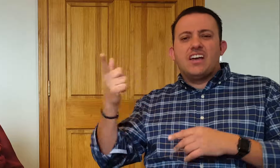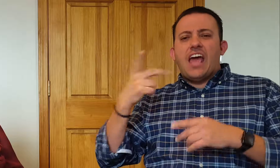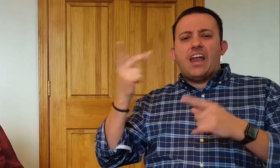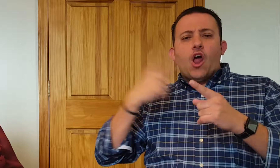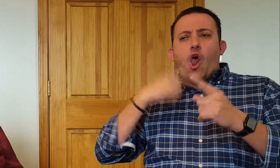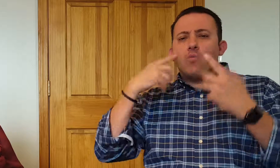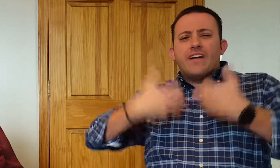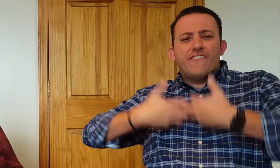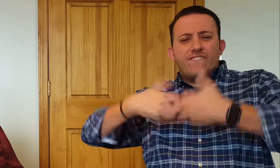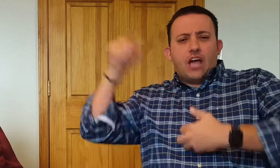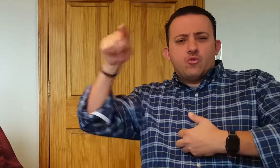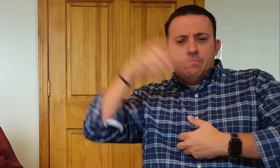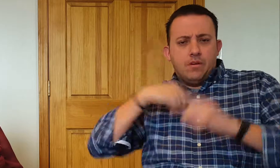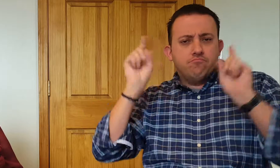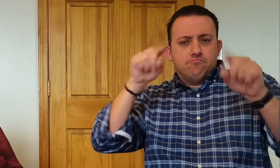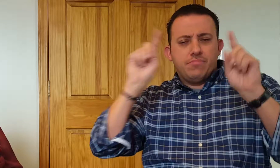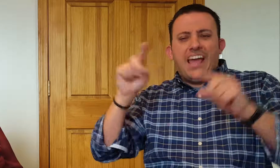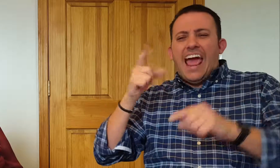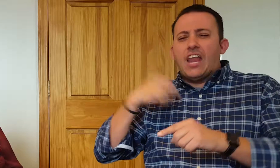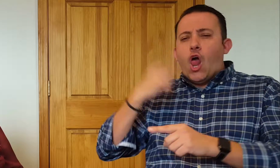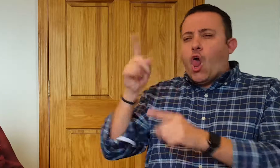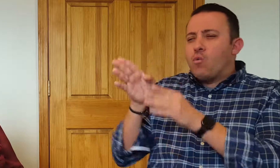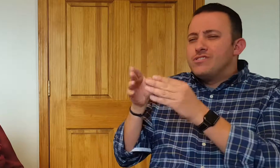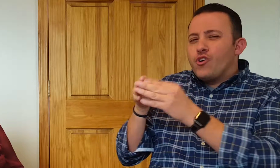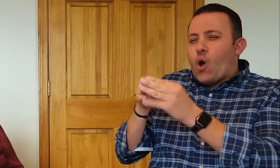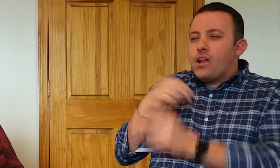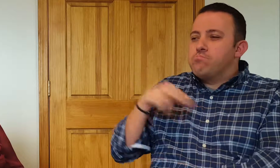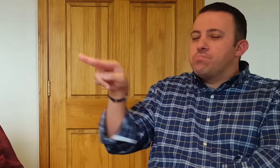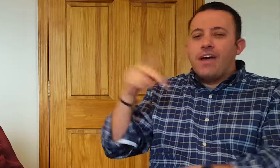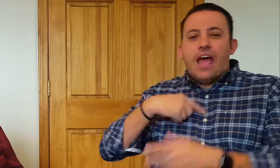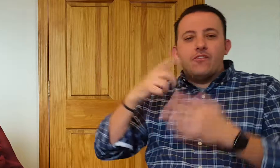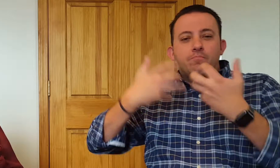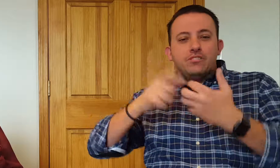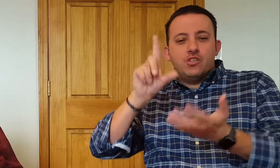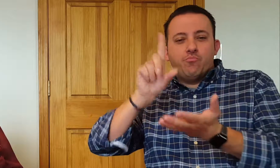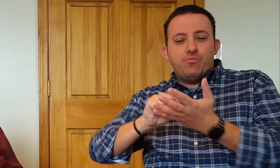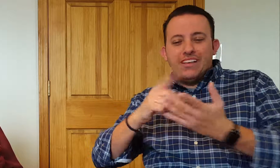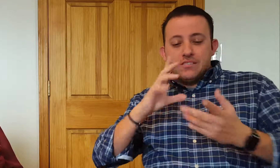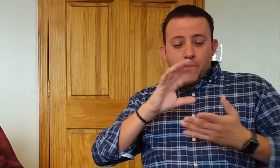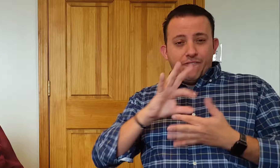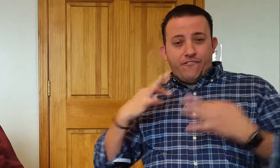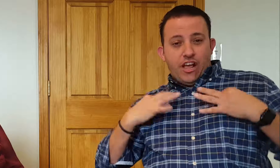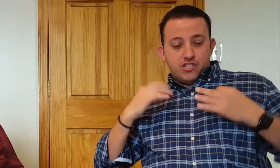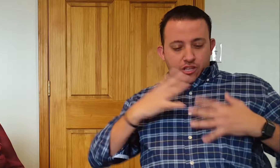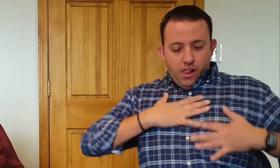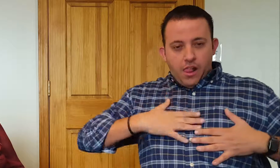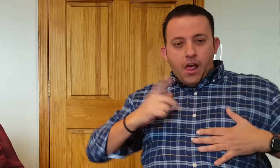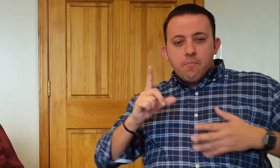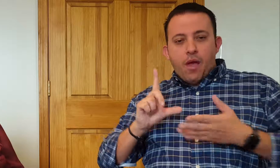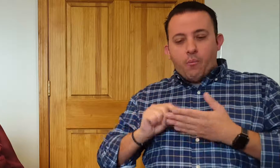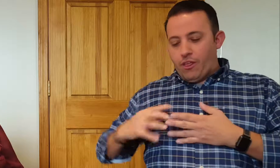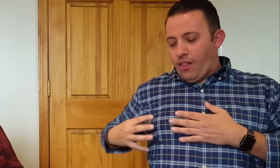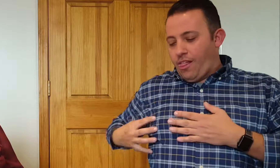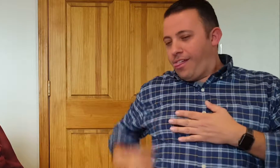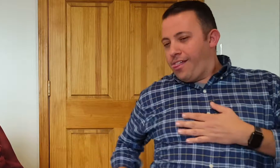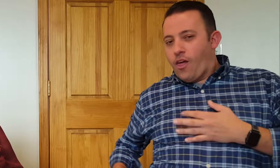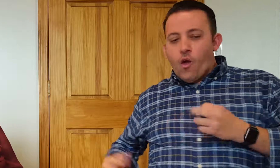So I would go to their factory, and I would watch how the printing machines worked, and I would look at the designs on the clothing.